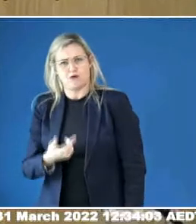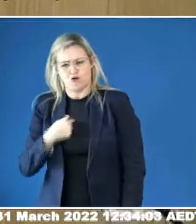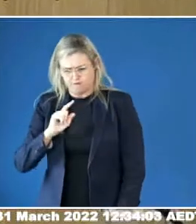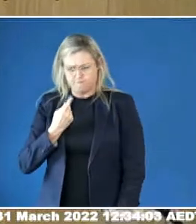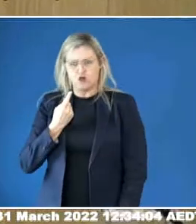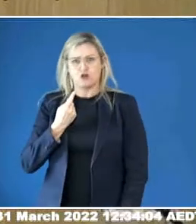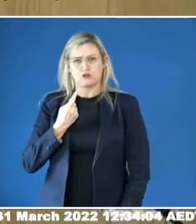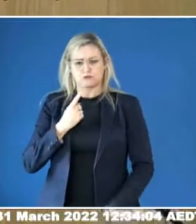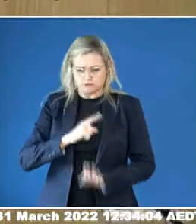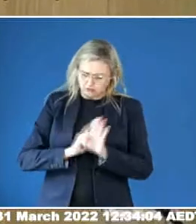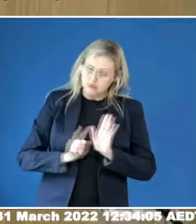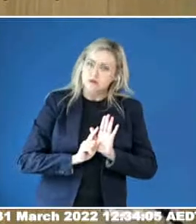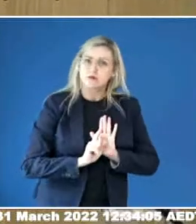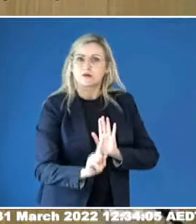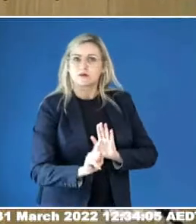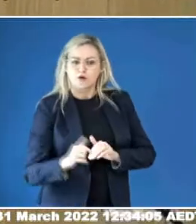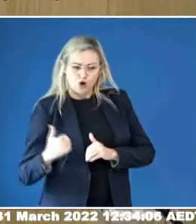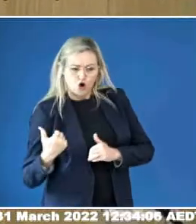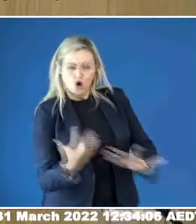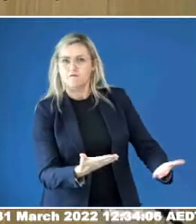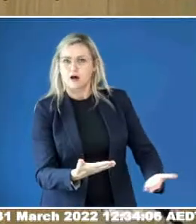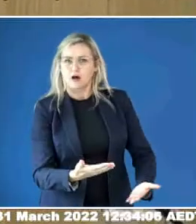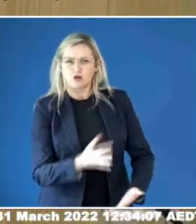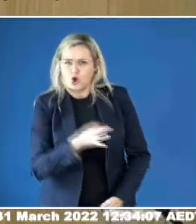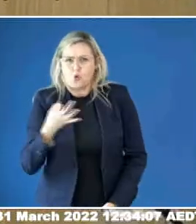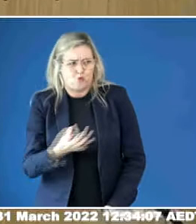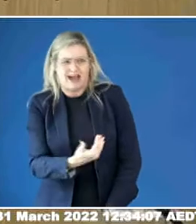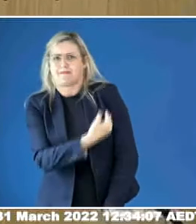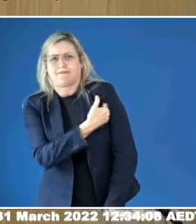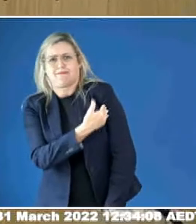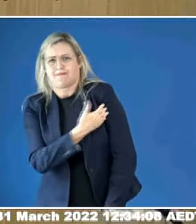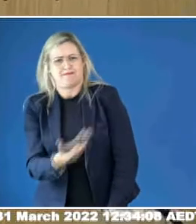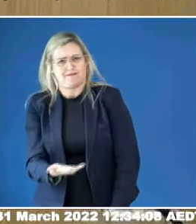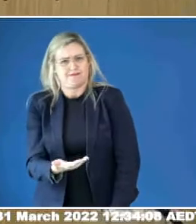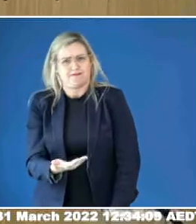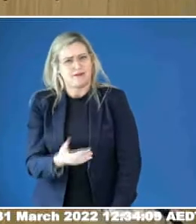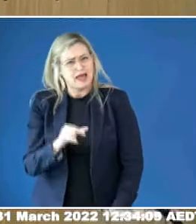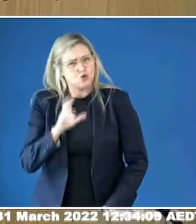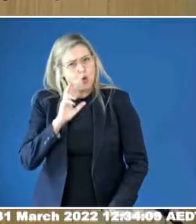the initiative and offering some form of redress. That's, in fact, what happened, isn't it?